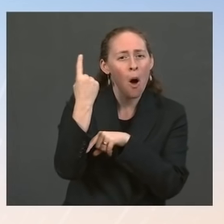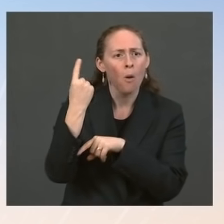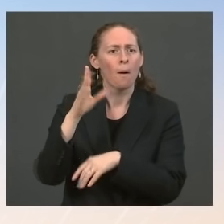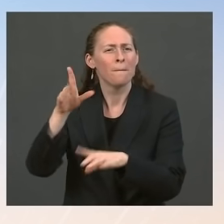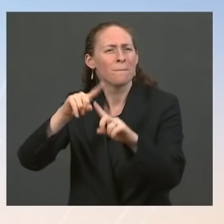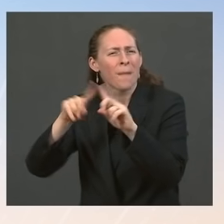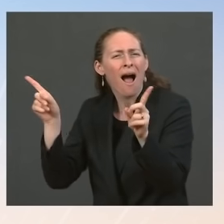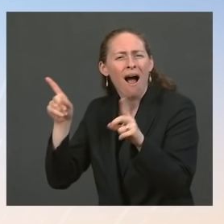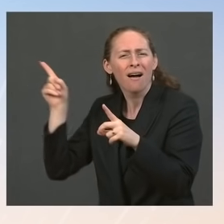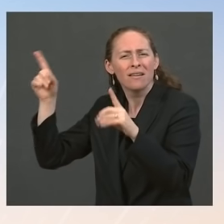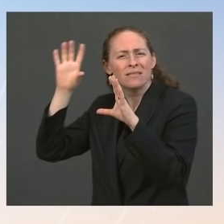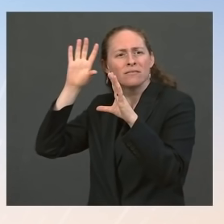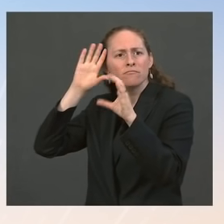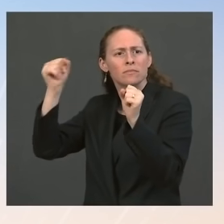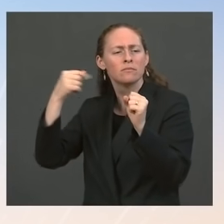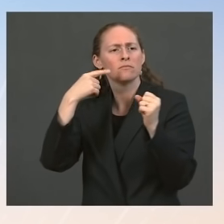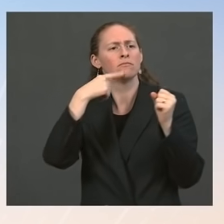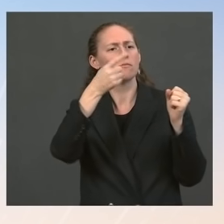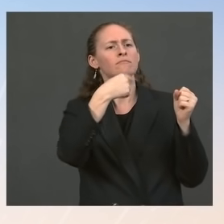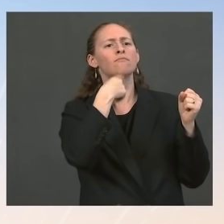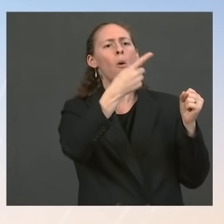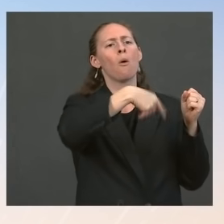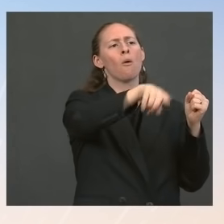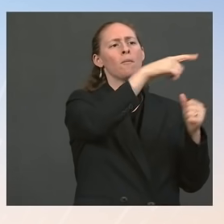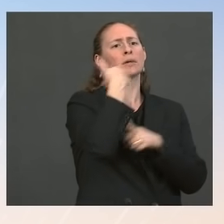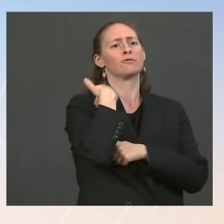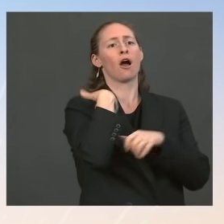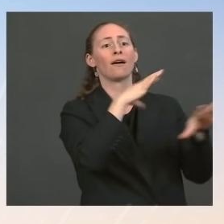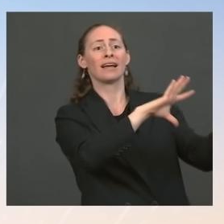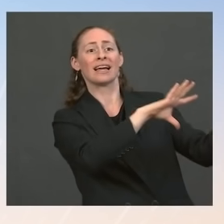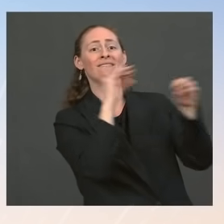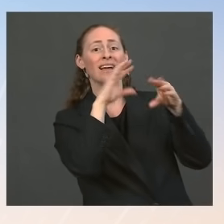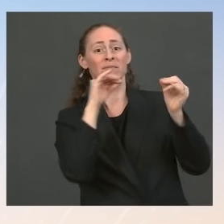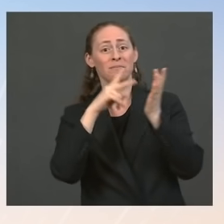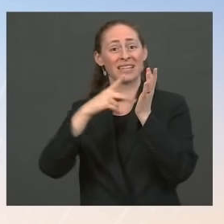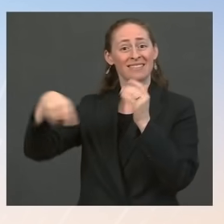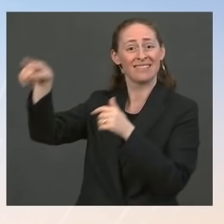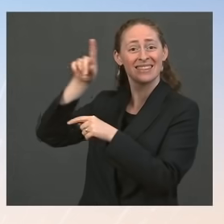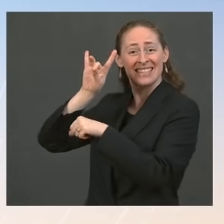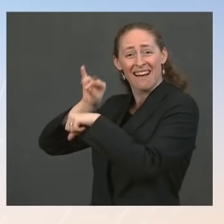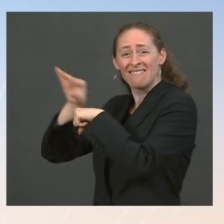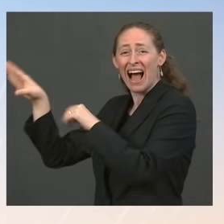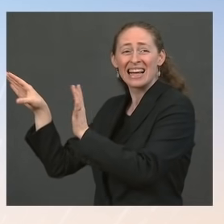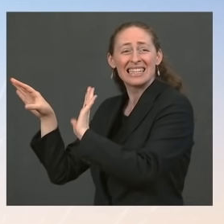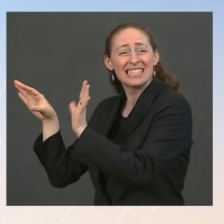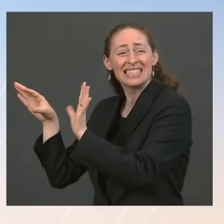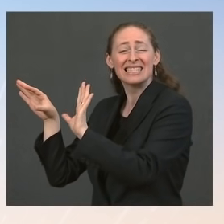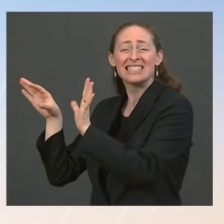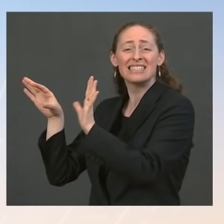You are saying that there were military commanders who advised him that that was a good idea -- to pull all American troops out --